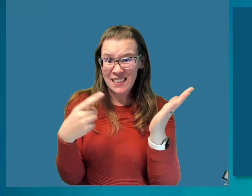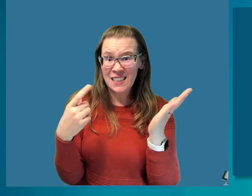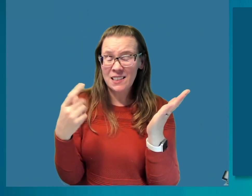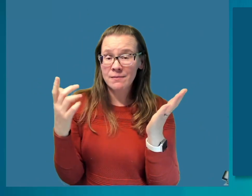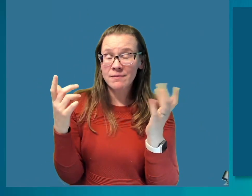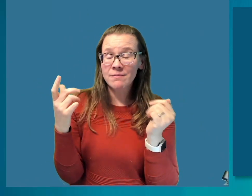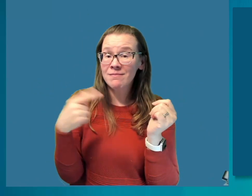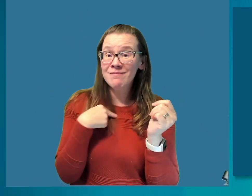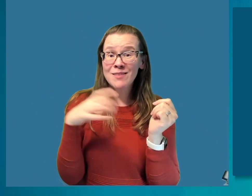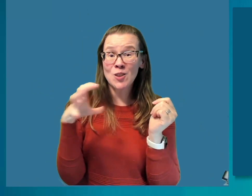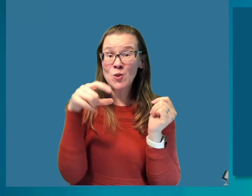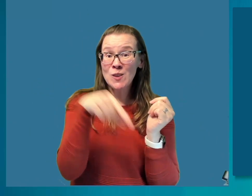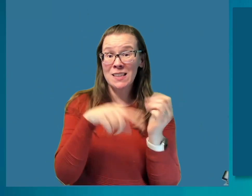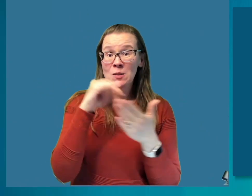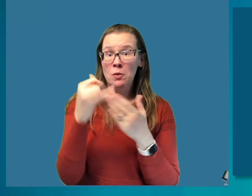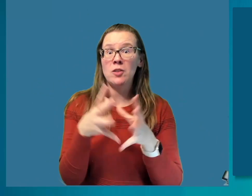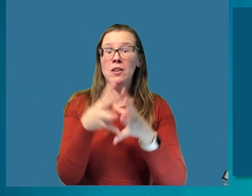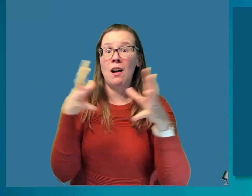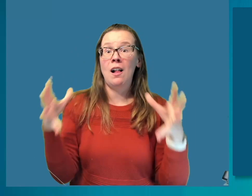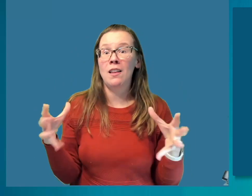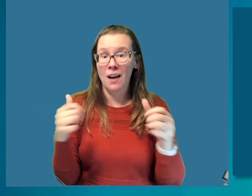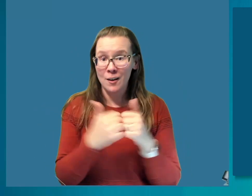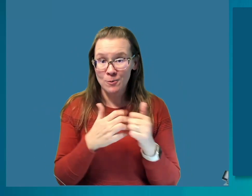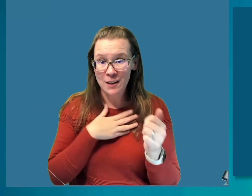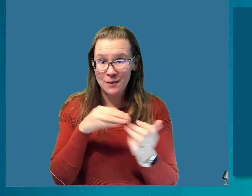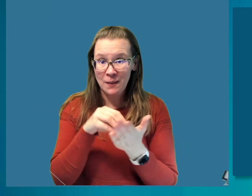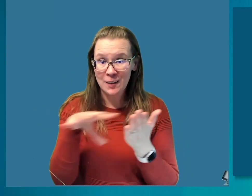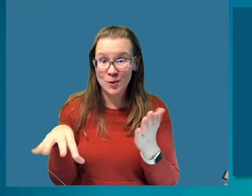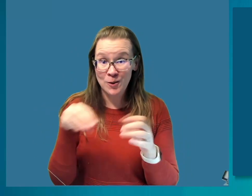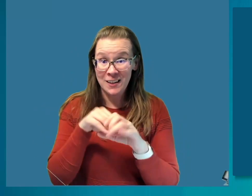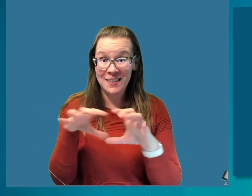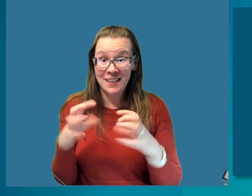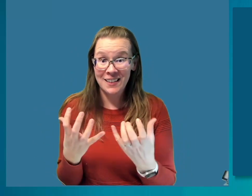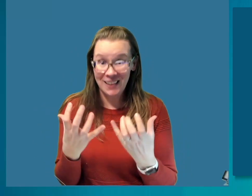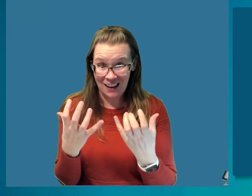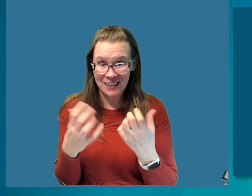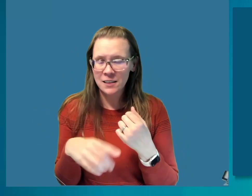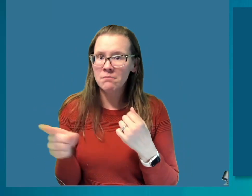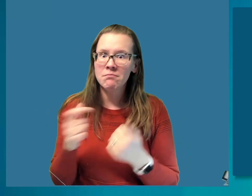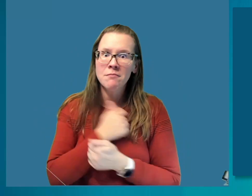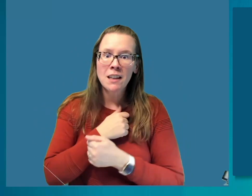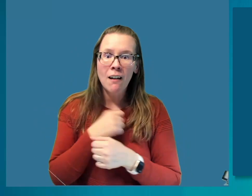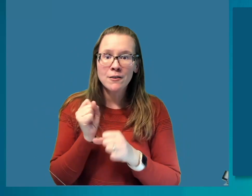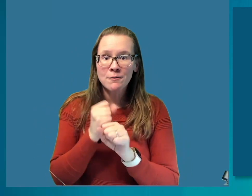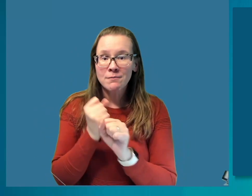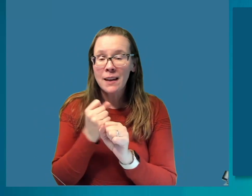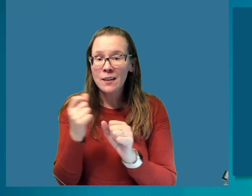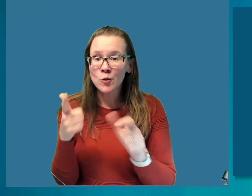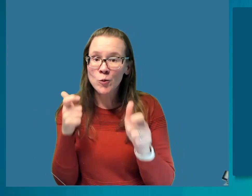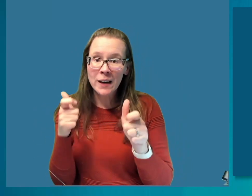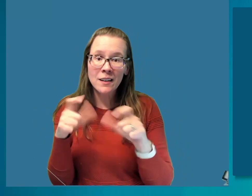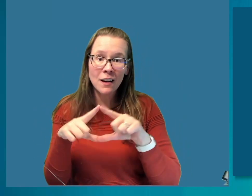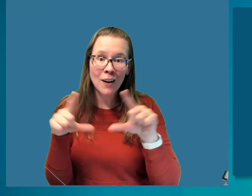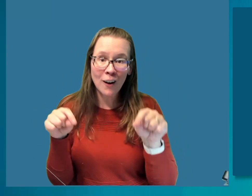postcards. And, uh, to be honest I use this this project a lot with my students. Um,